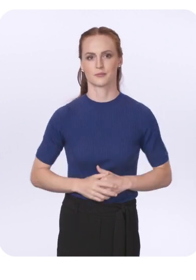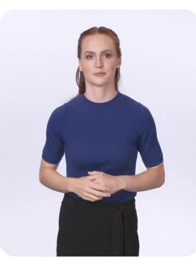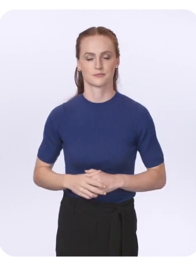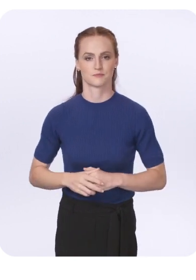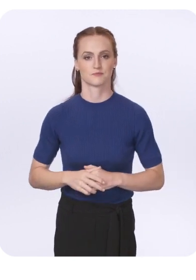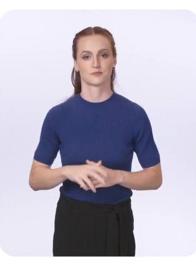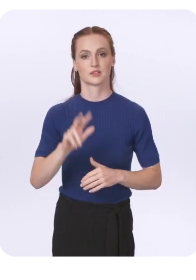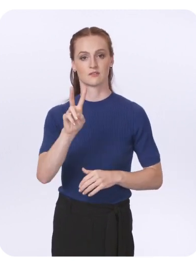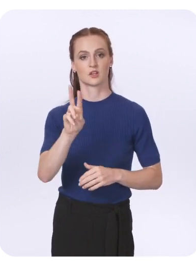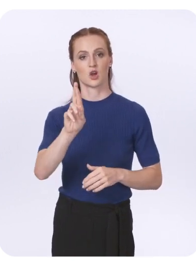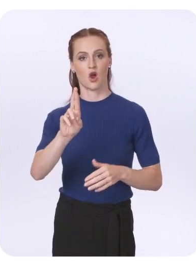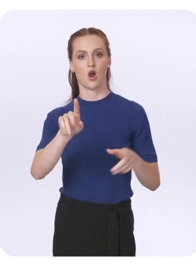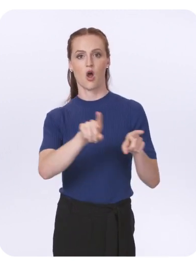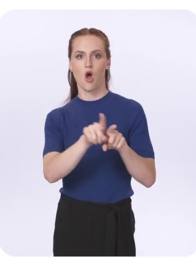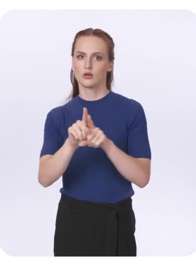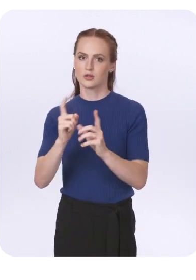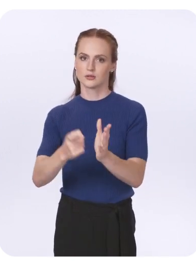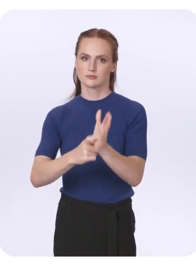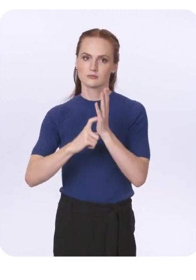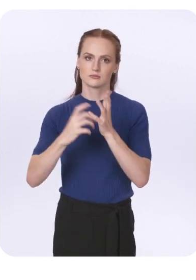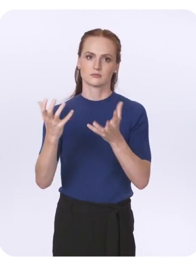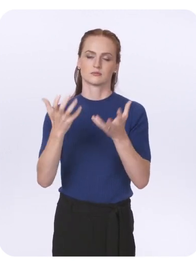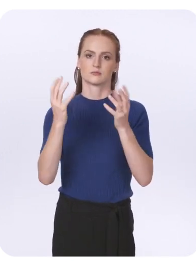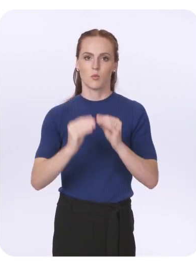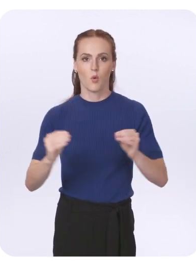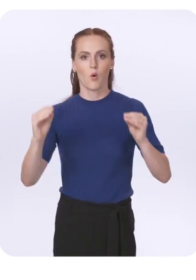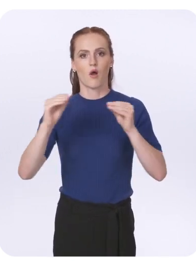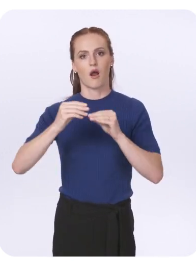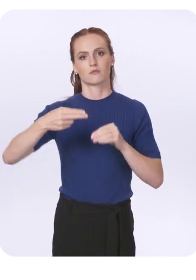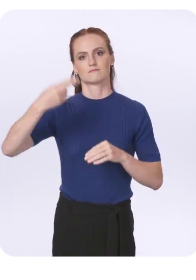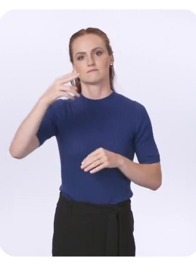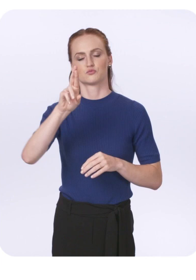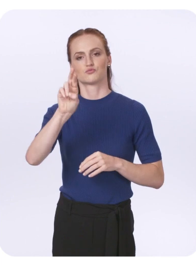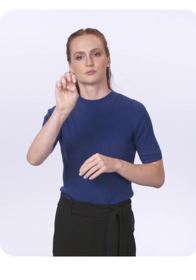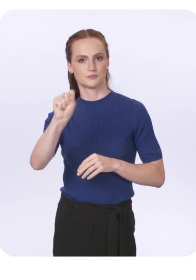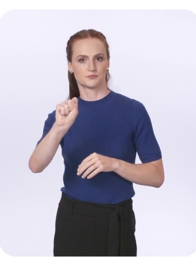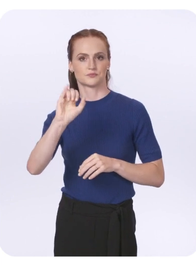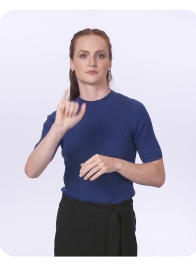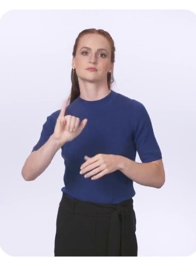VR also demands a significantly higher resolution, which makes intuitive sense